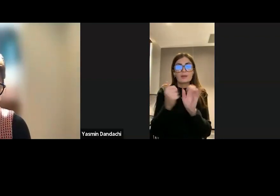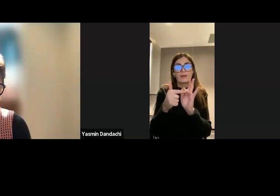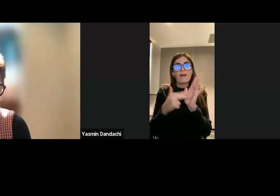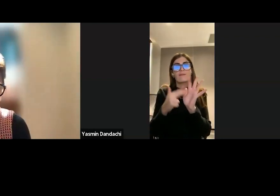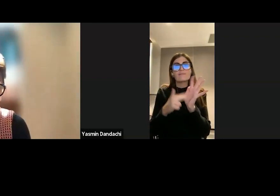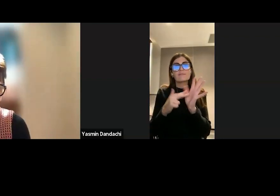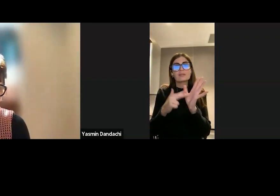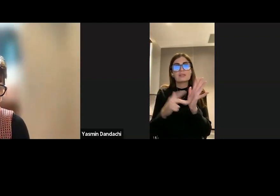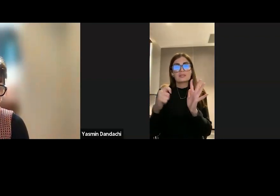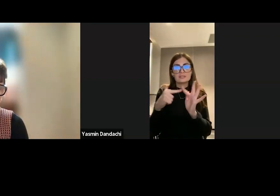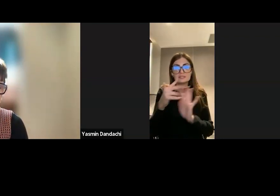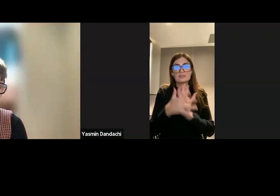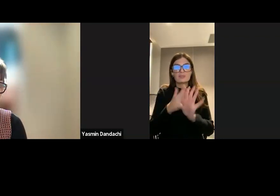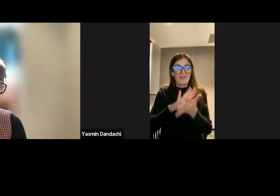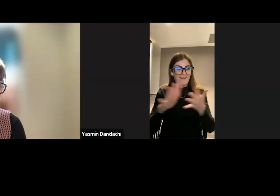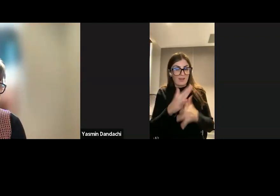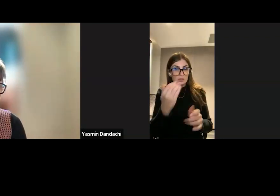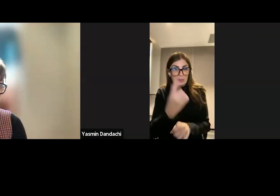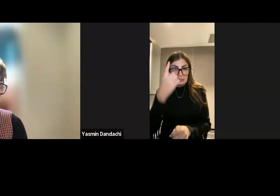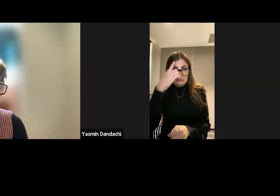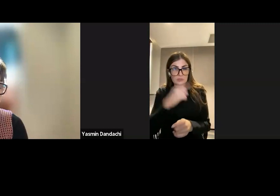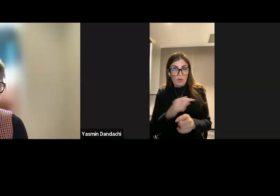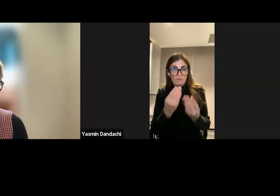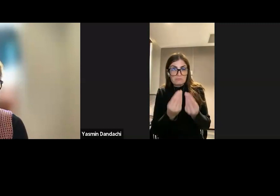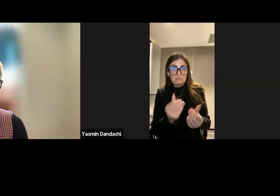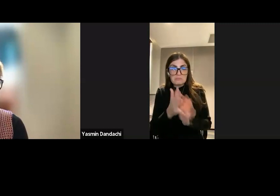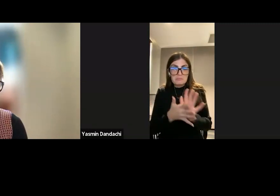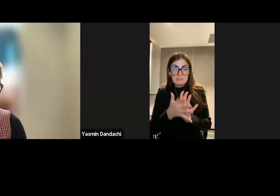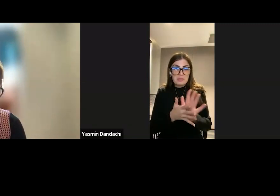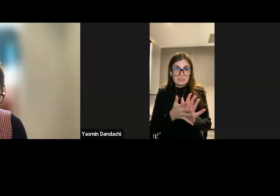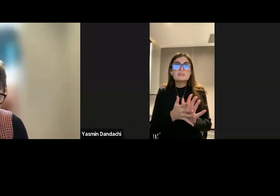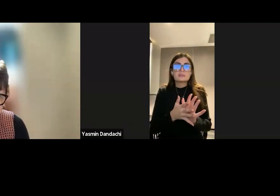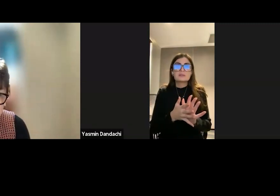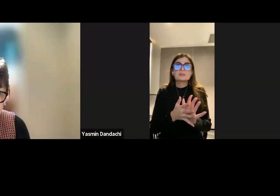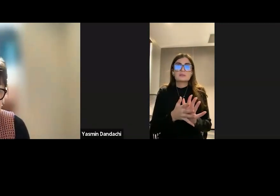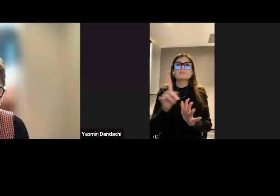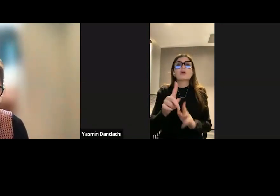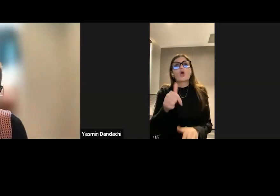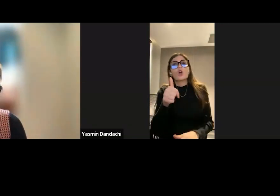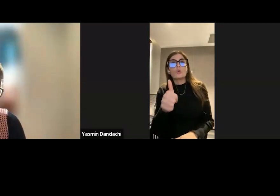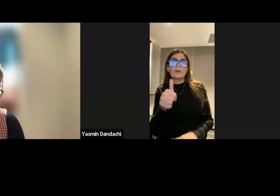sense of it at all and the most common one you'll be familiar with is good governance.